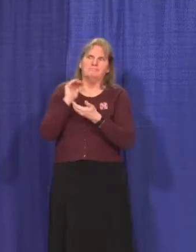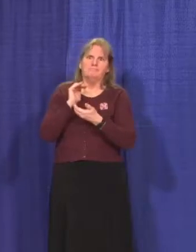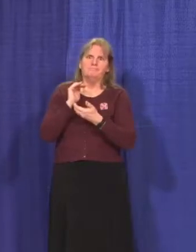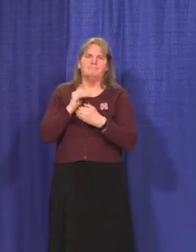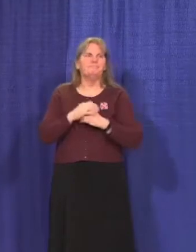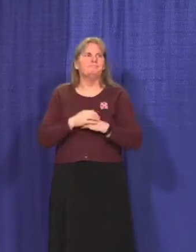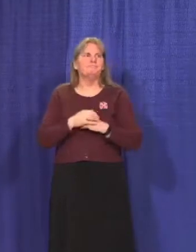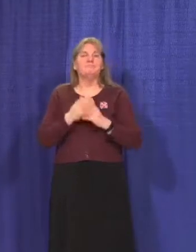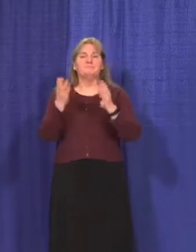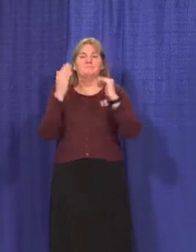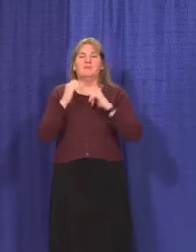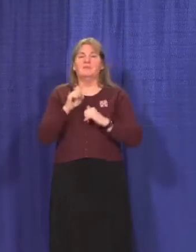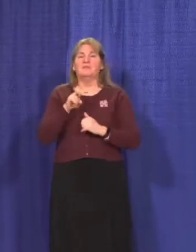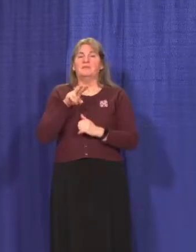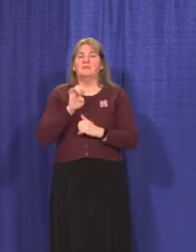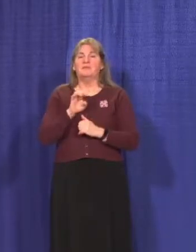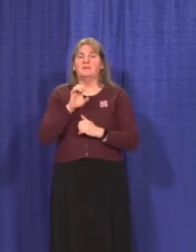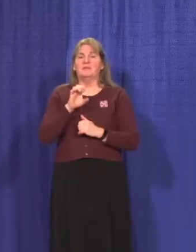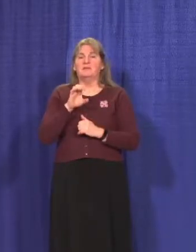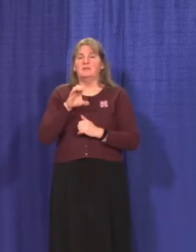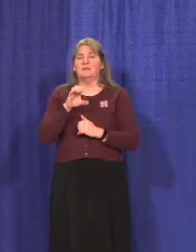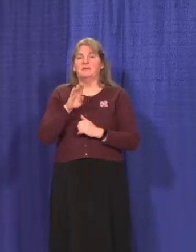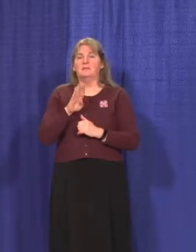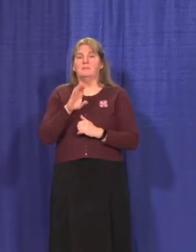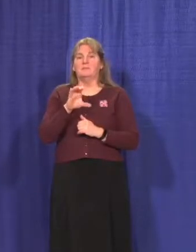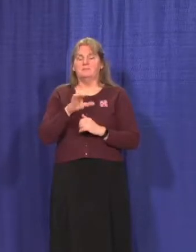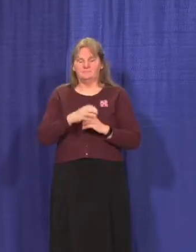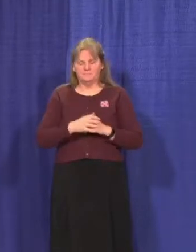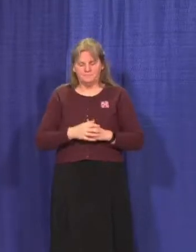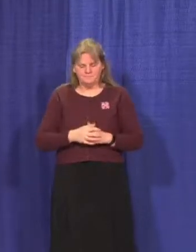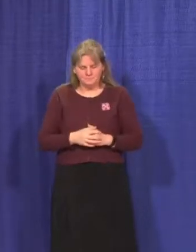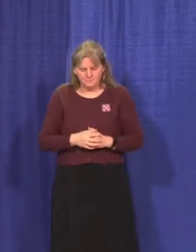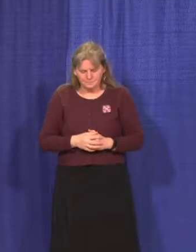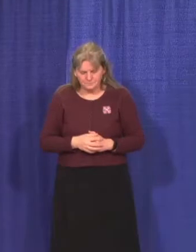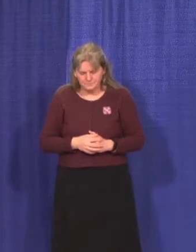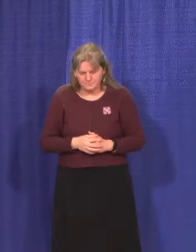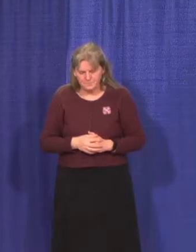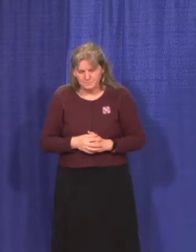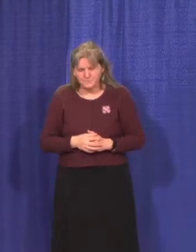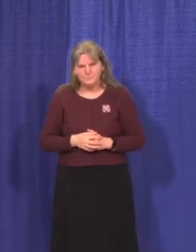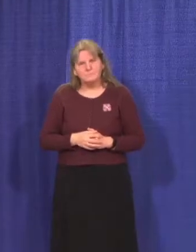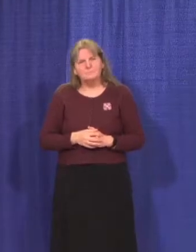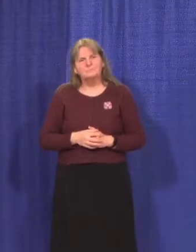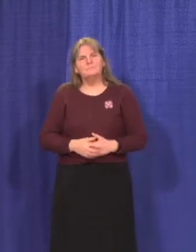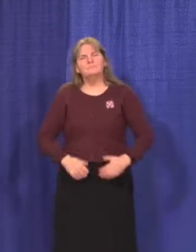Pat: Steve from CBC.